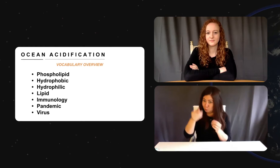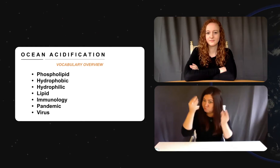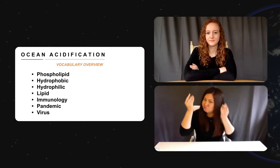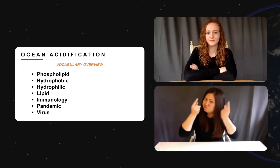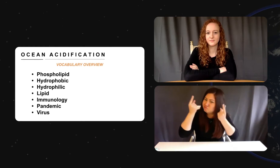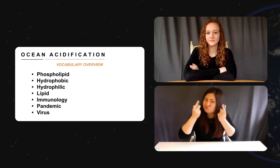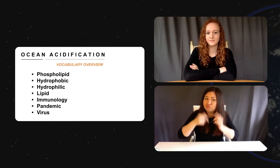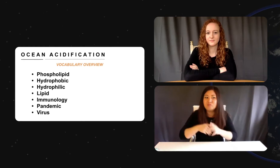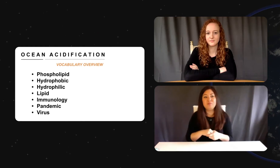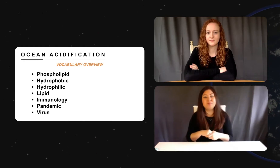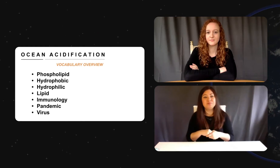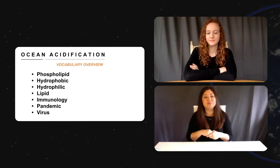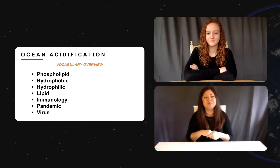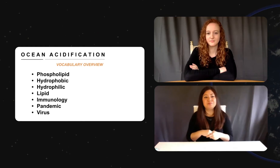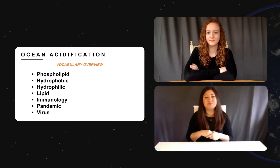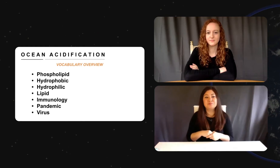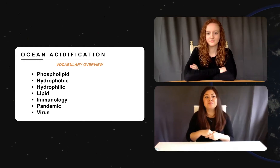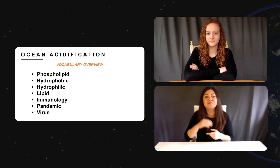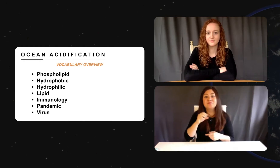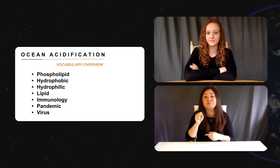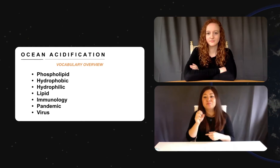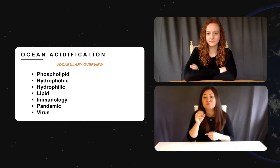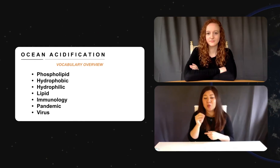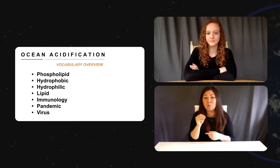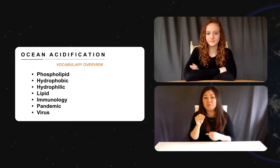More ill impacts than we can imagine.